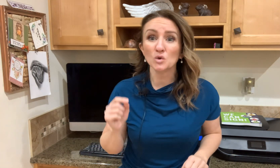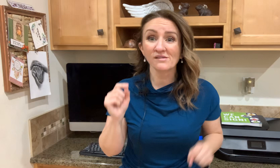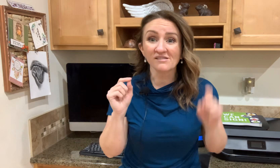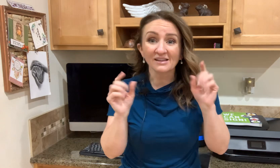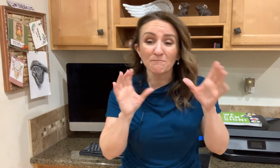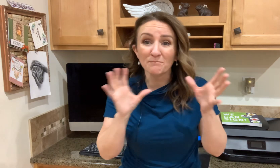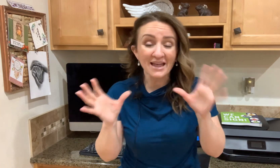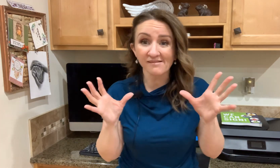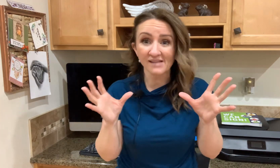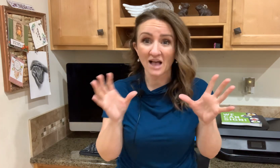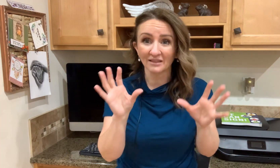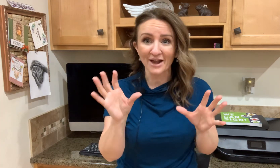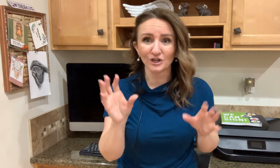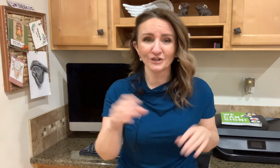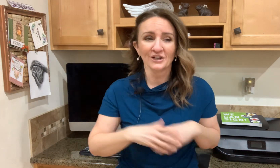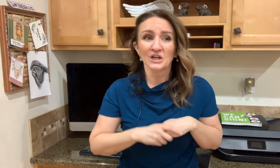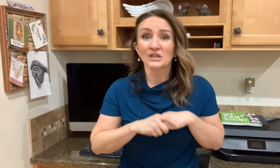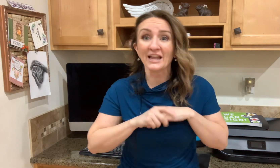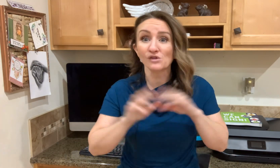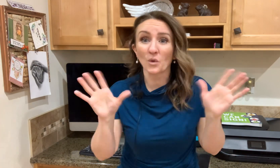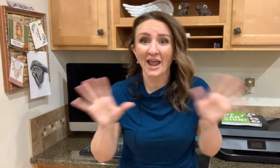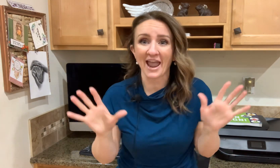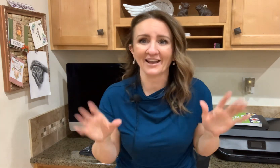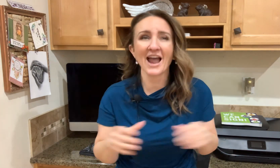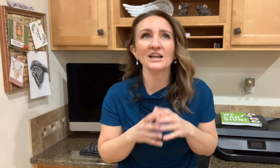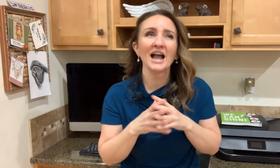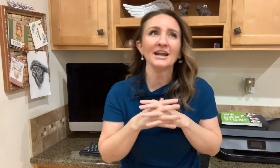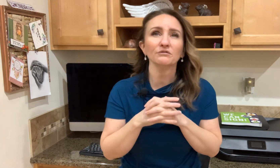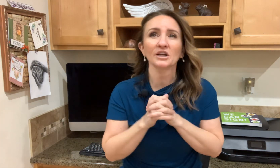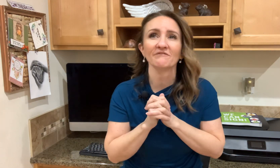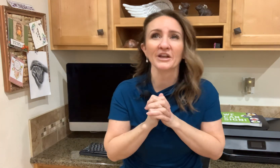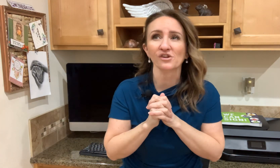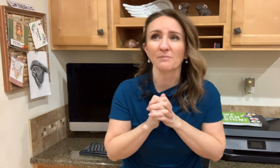miss a letter it's okay. kind of look at fingerspelling